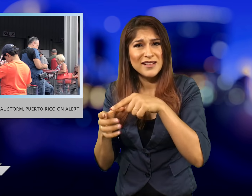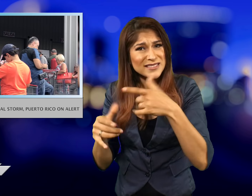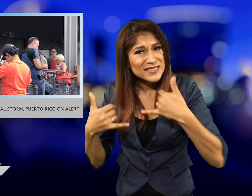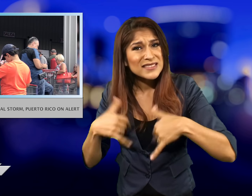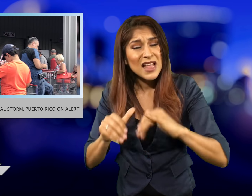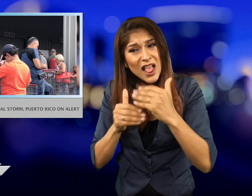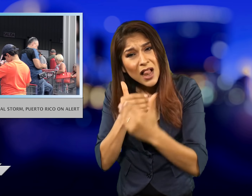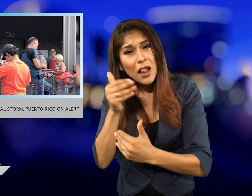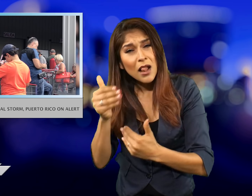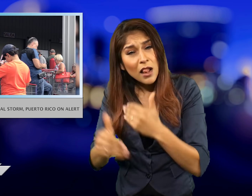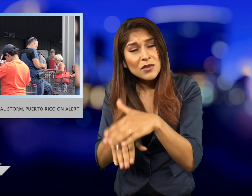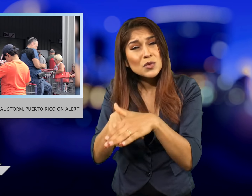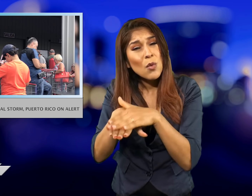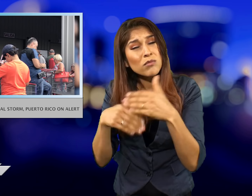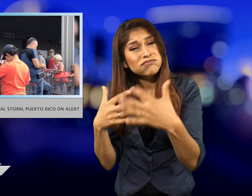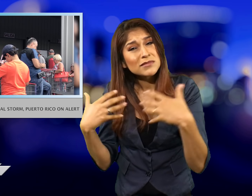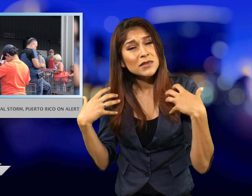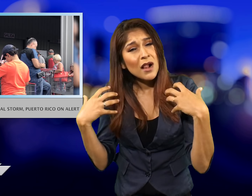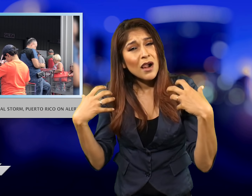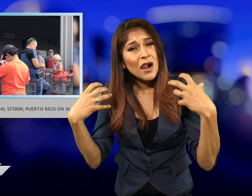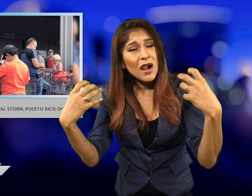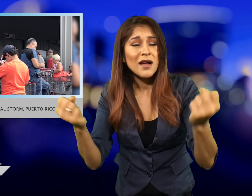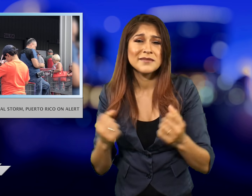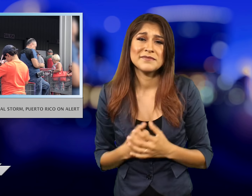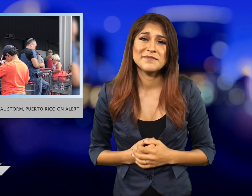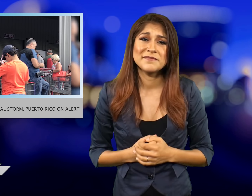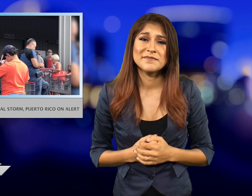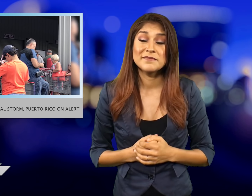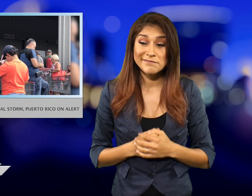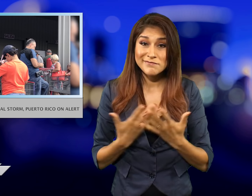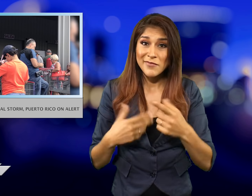from the devastation of hurricanes Maria and Irma last year.